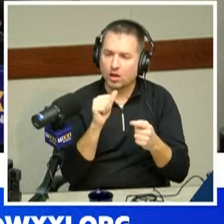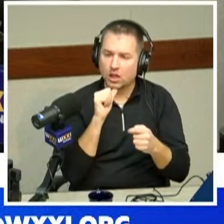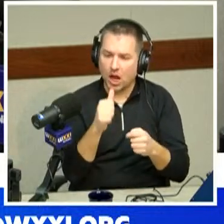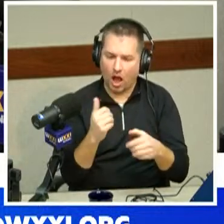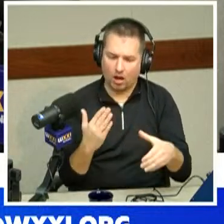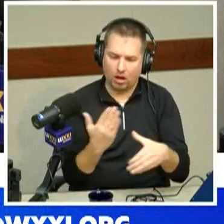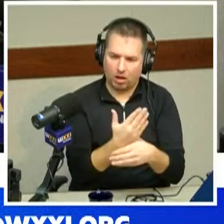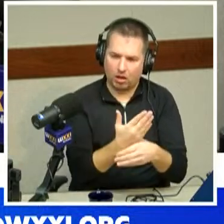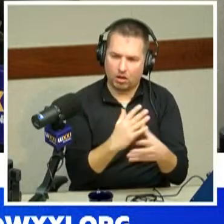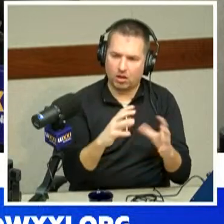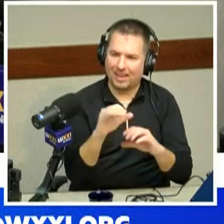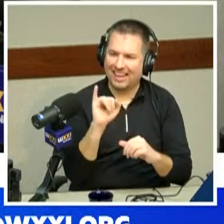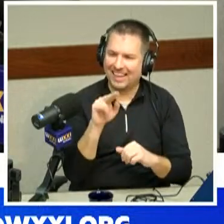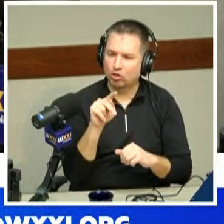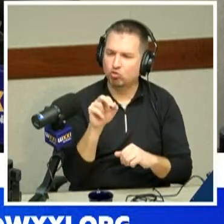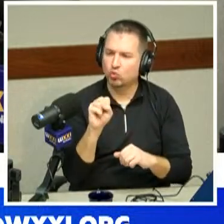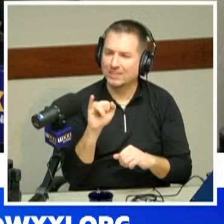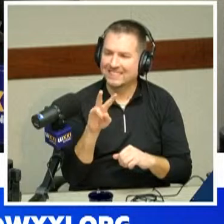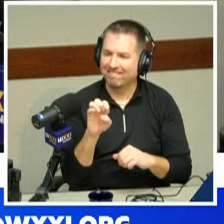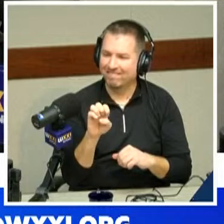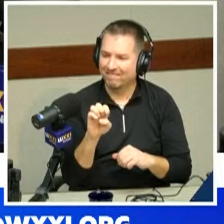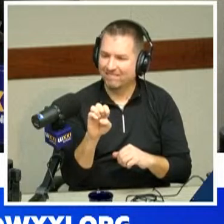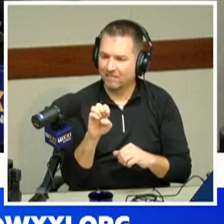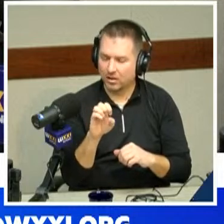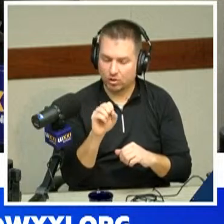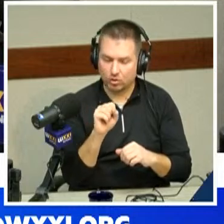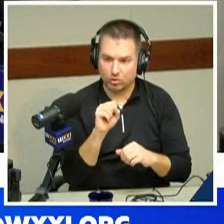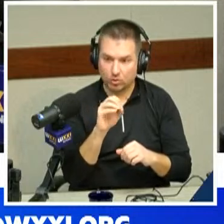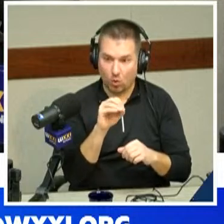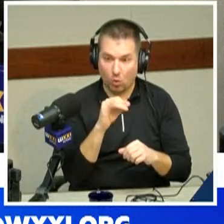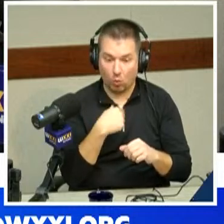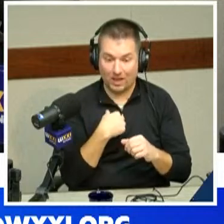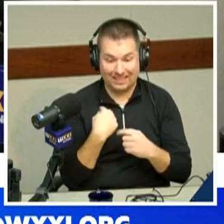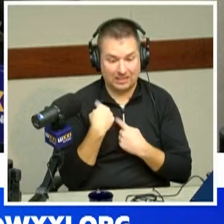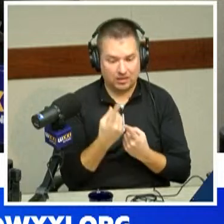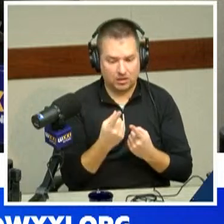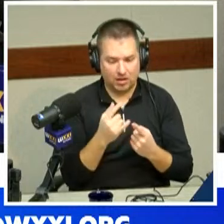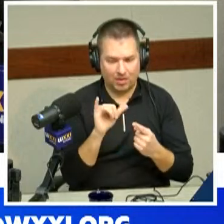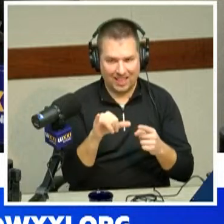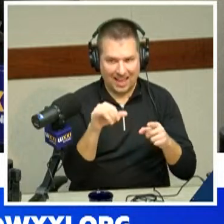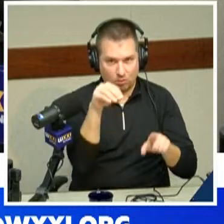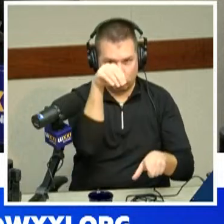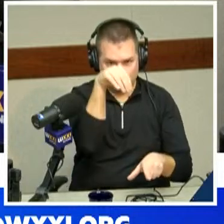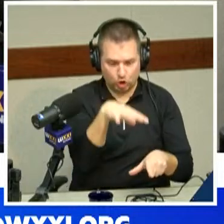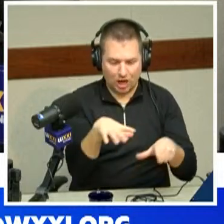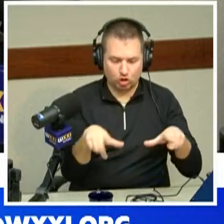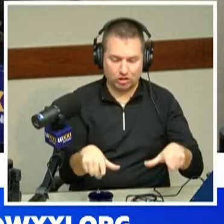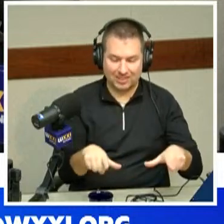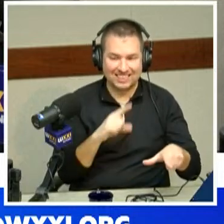we have explored so that this uh uh projection based display is one of the option and we also